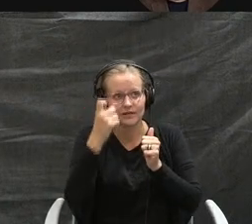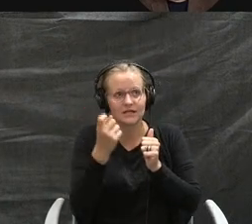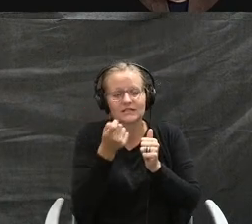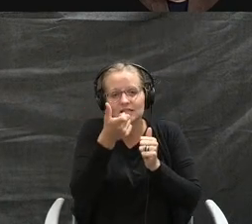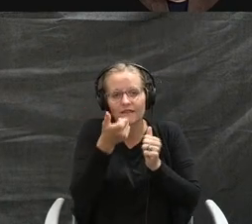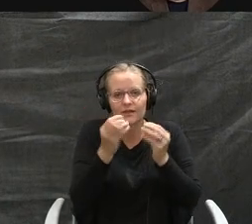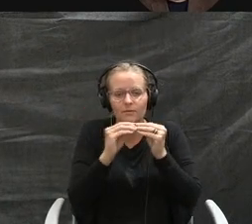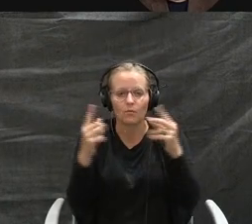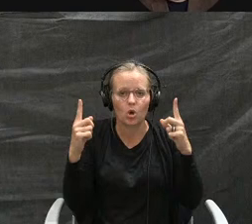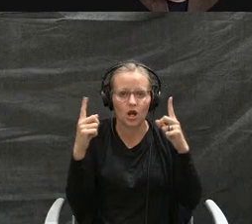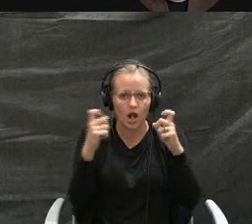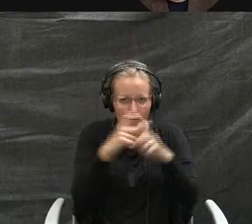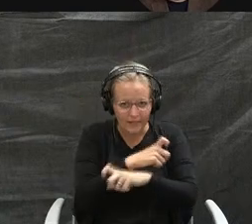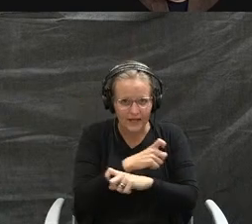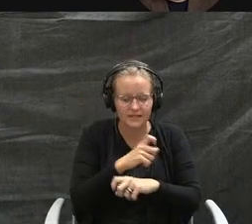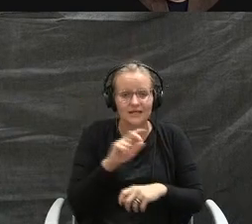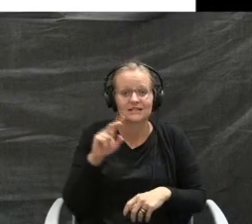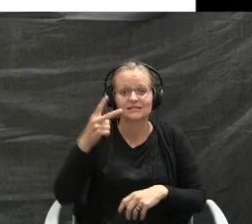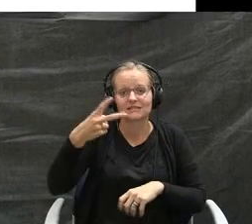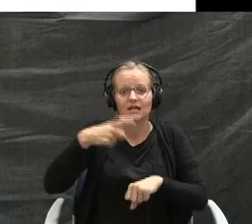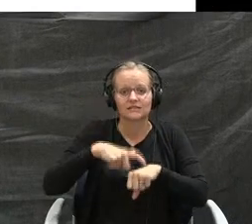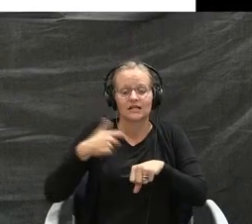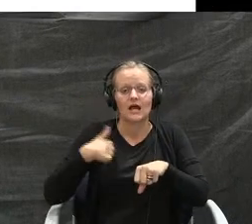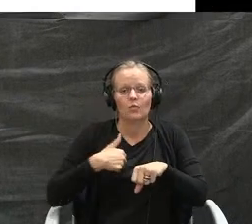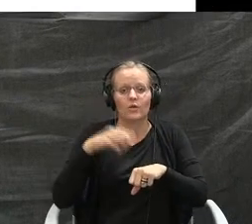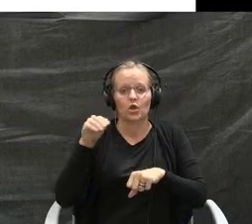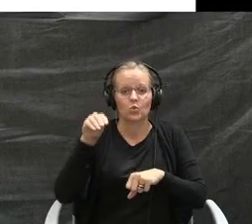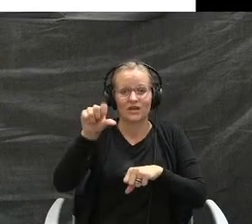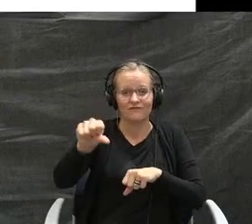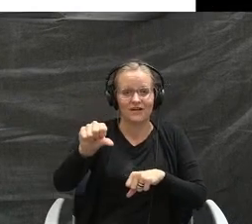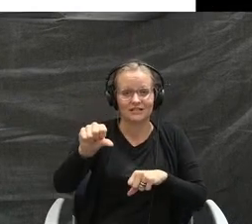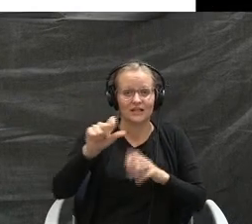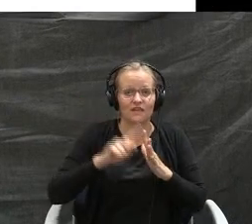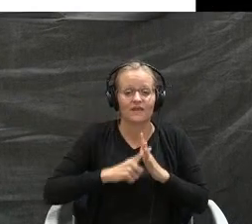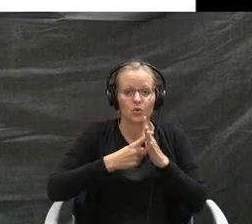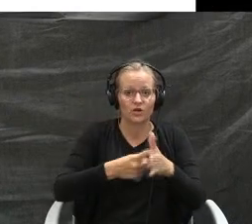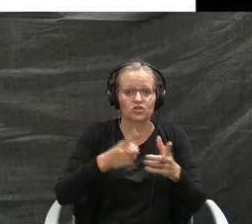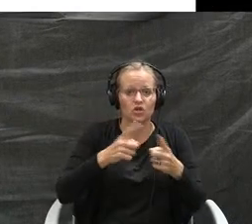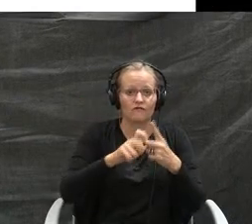little complicated. It's actually the second time were refunding the original oped bonds from 2009. So next slide